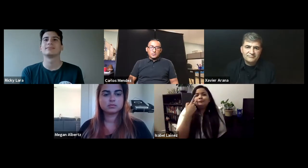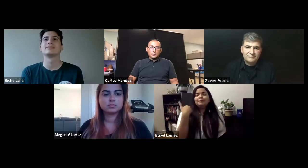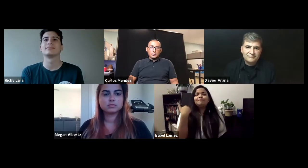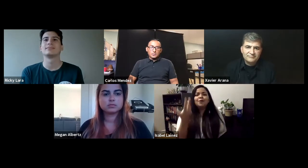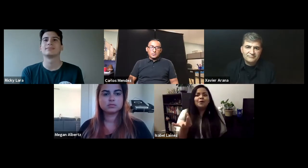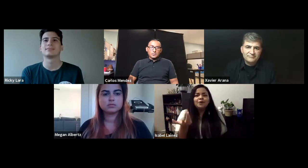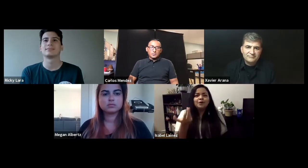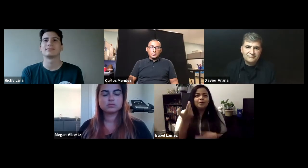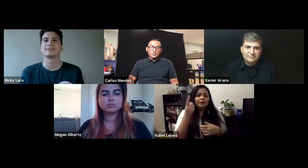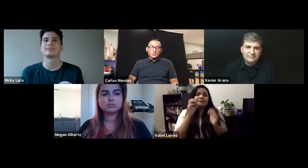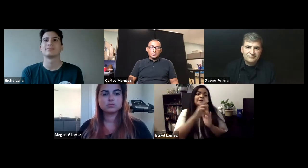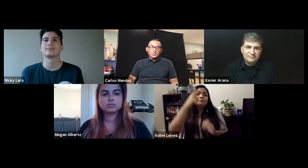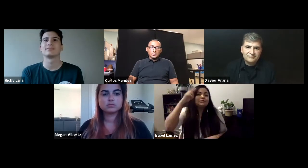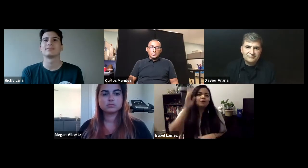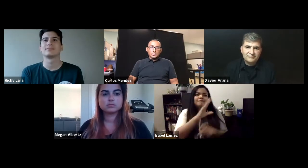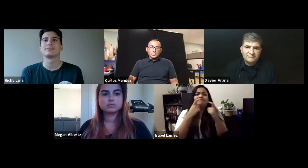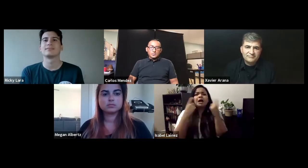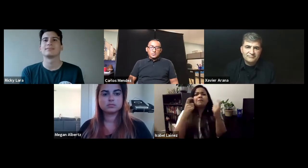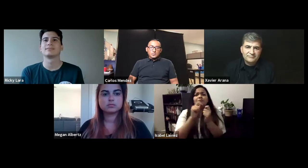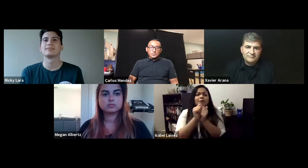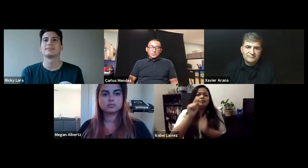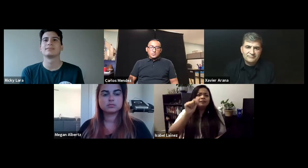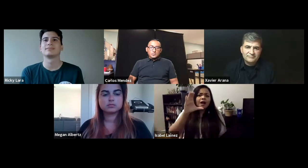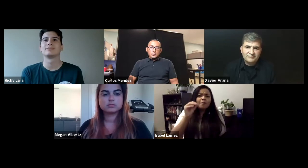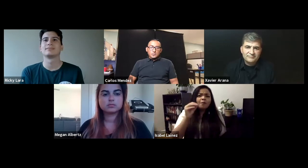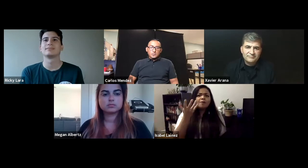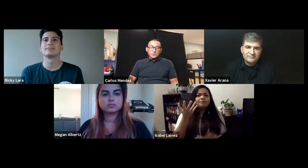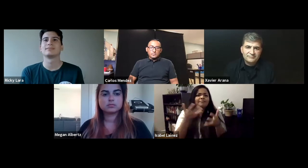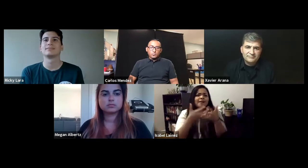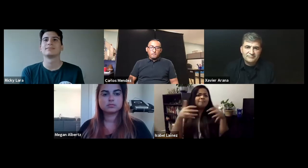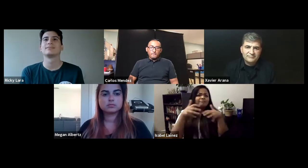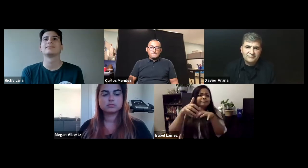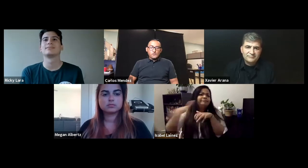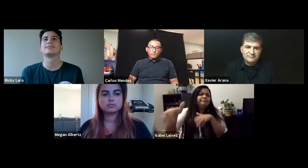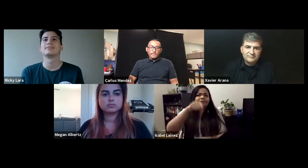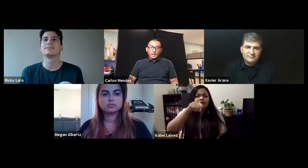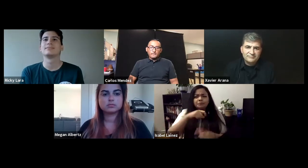and, you know, have those traditions, like the foods, Mexican tacos,